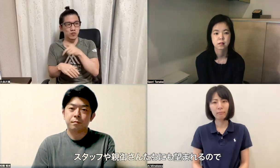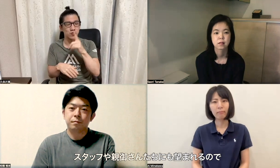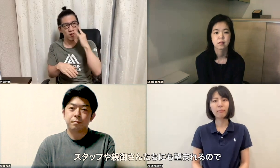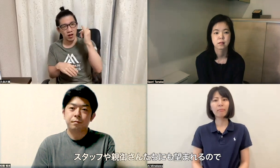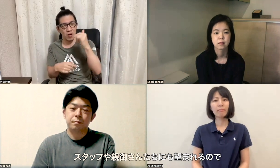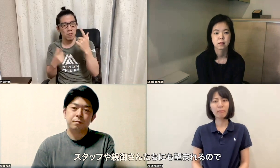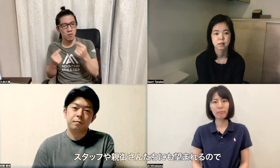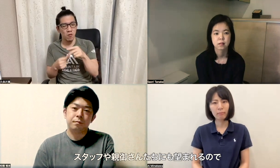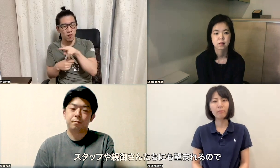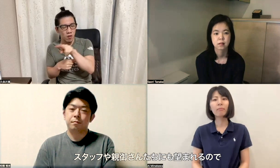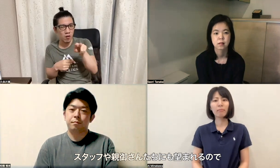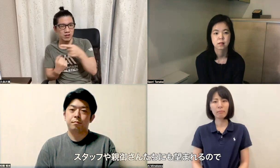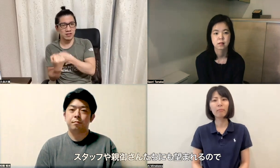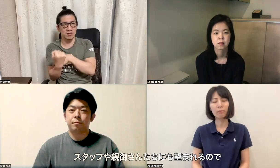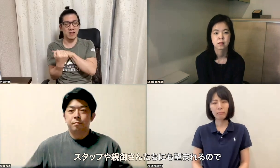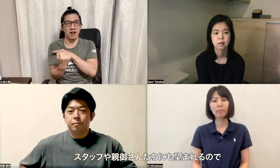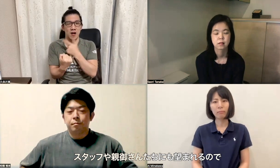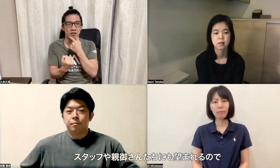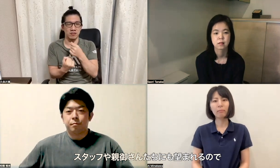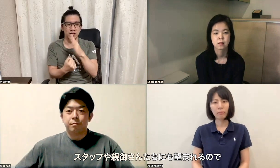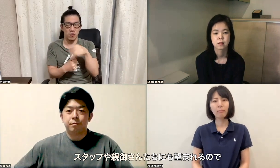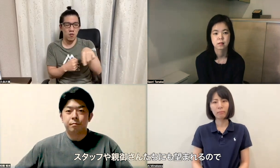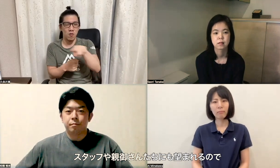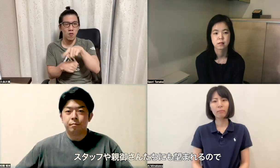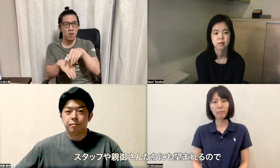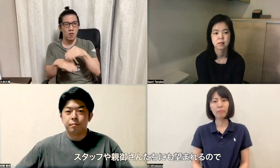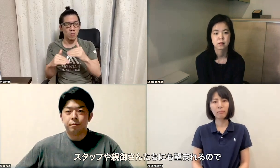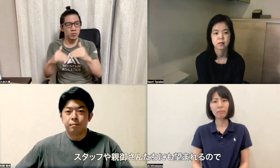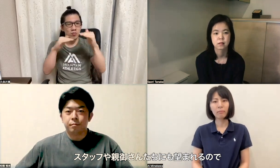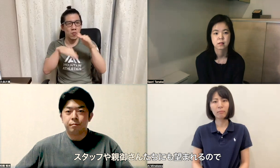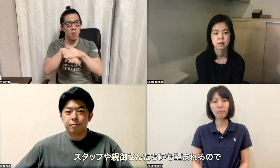every parents.